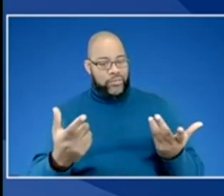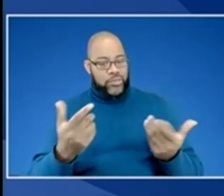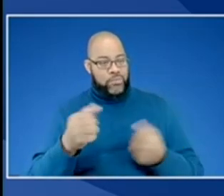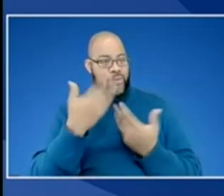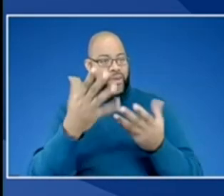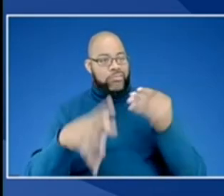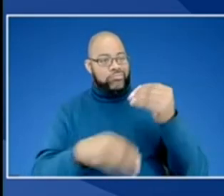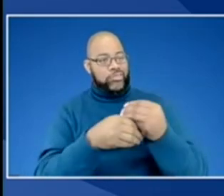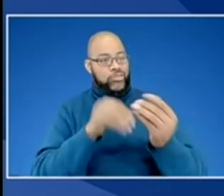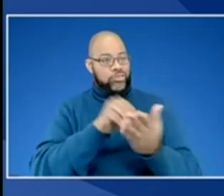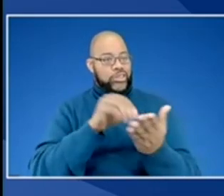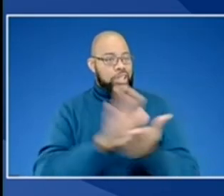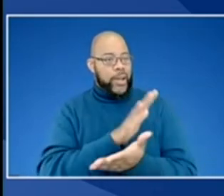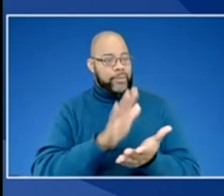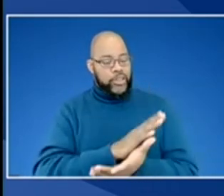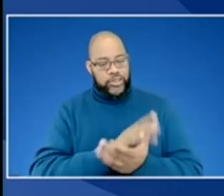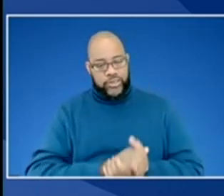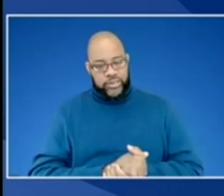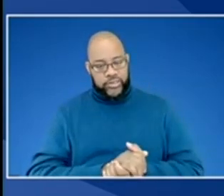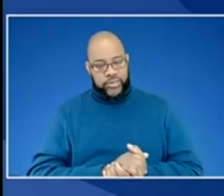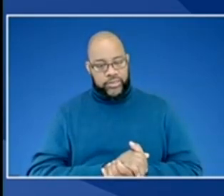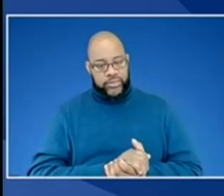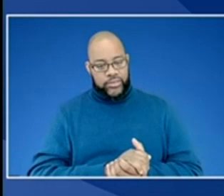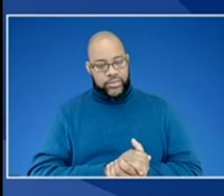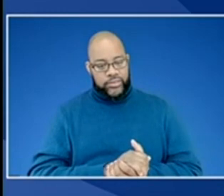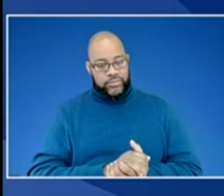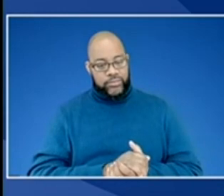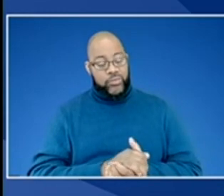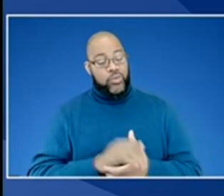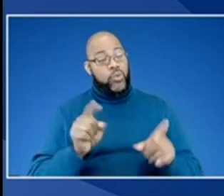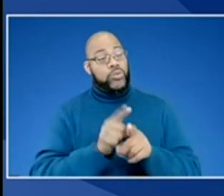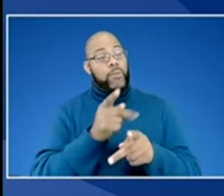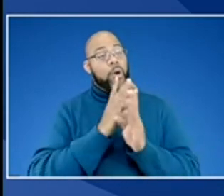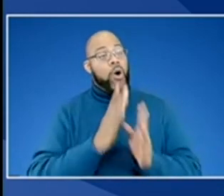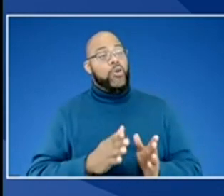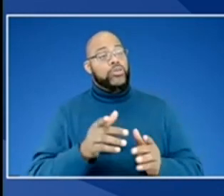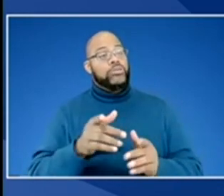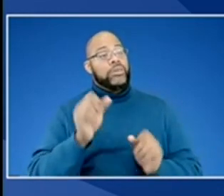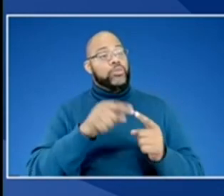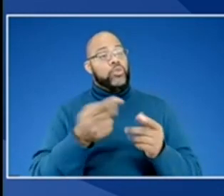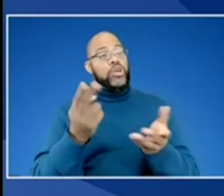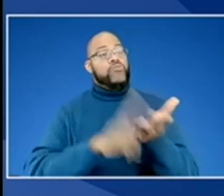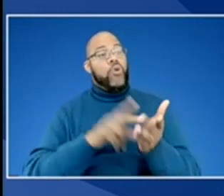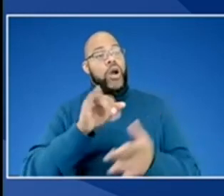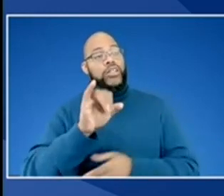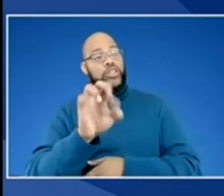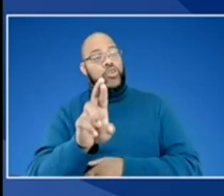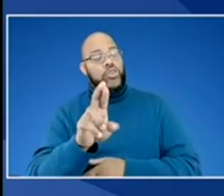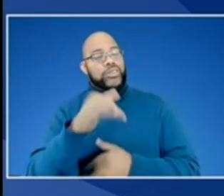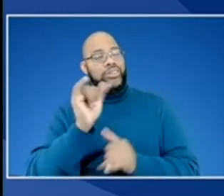documentation. Additionally, even borrowers who are able to enroll in IDR still experience other harms.